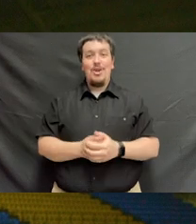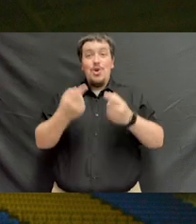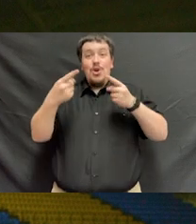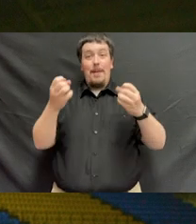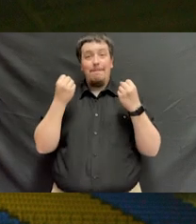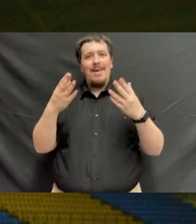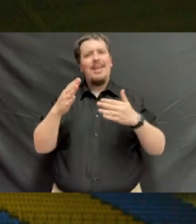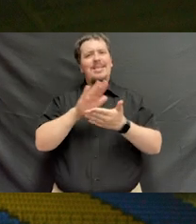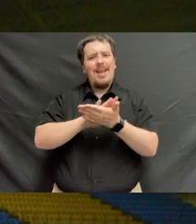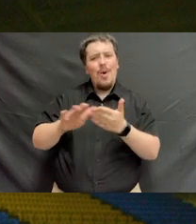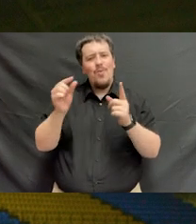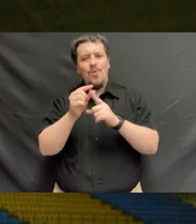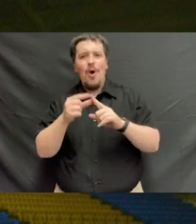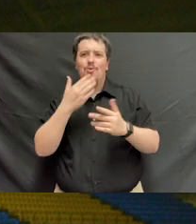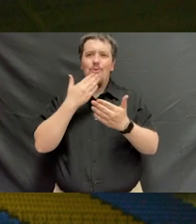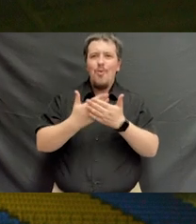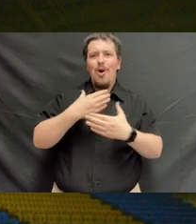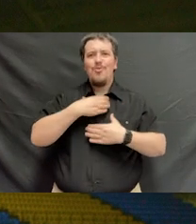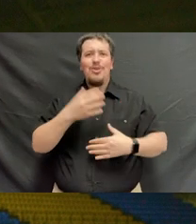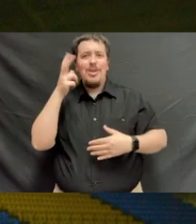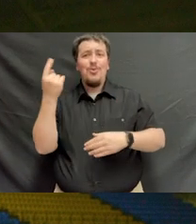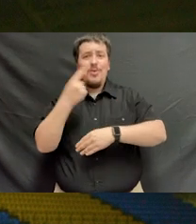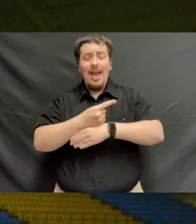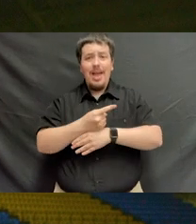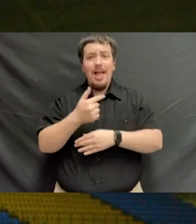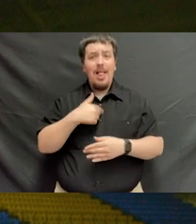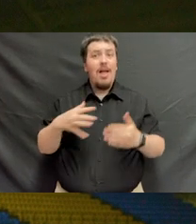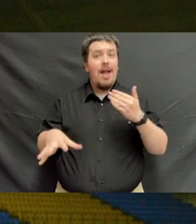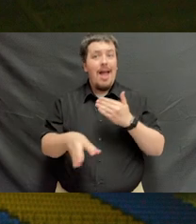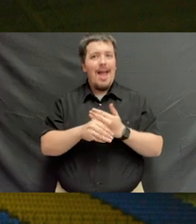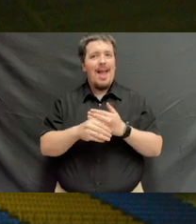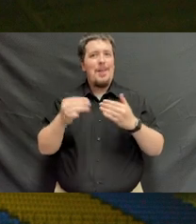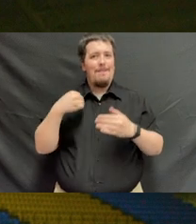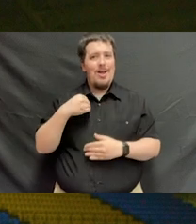Amid the many kind words and well-wishes you hear today, let me add the members